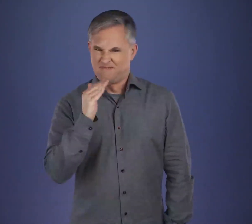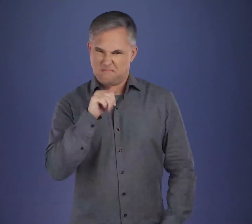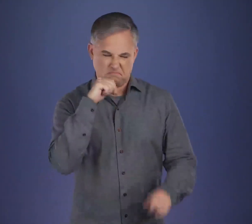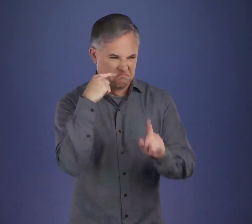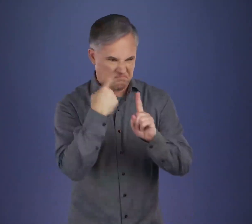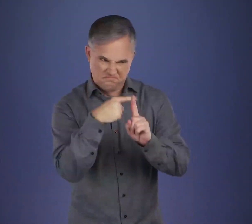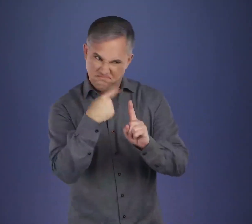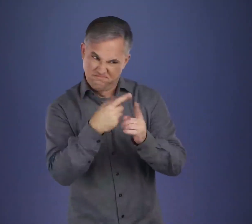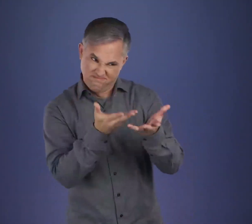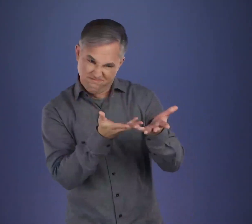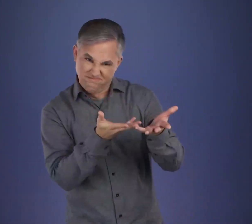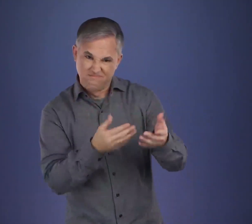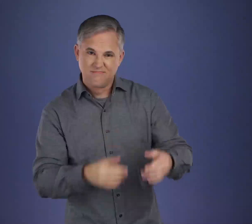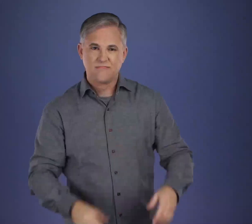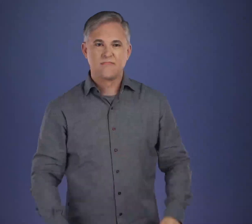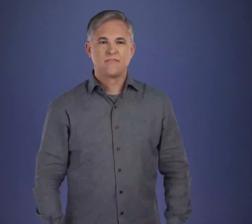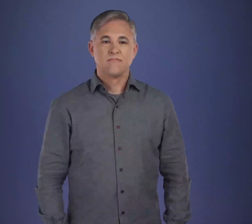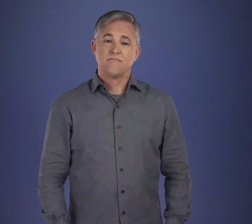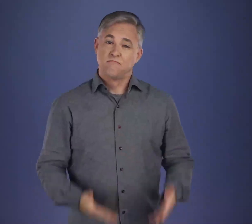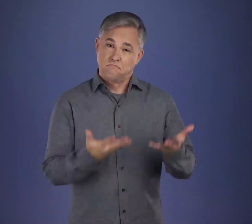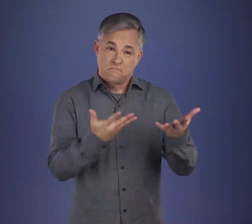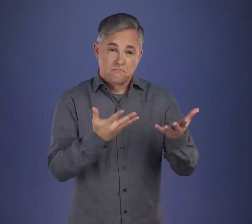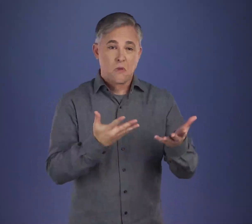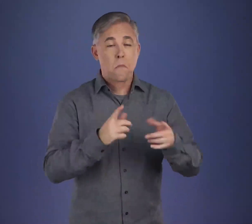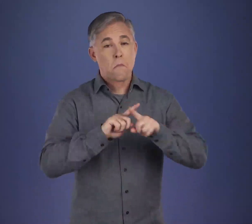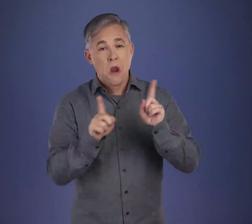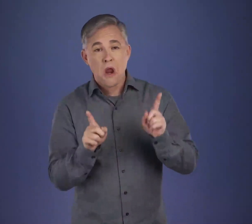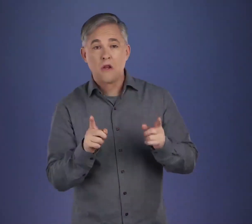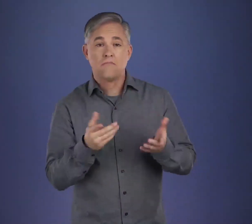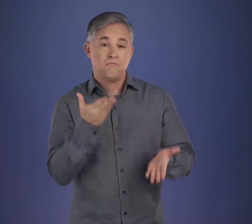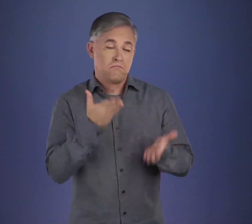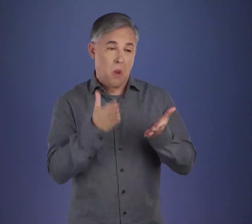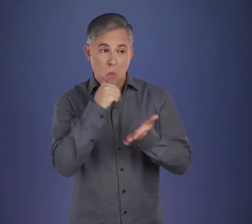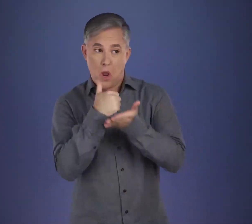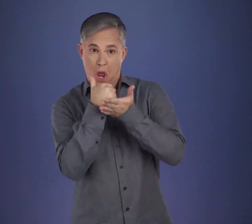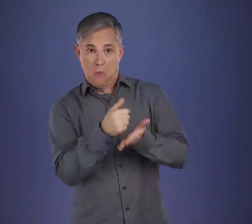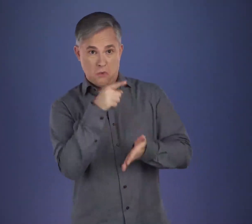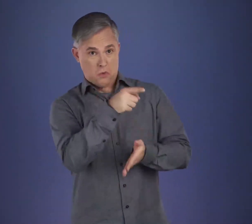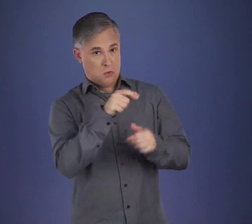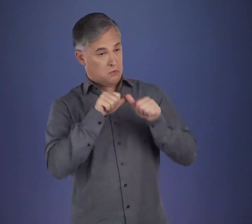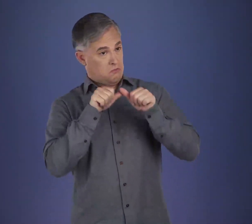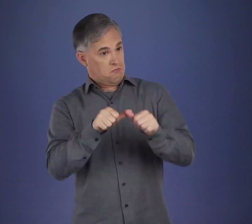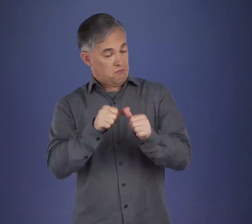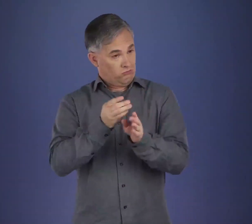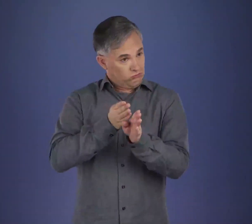Doesn’t sound too good, does it? But working with him may do something for you,